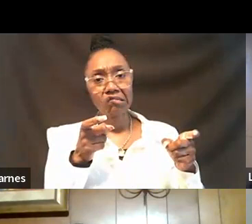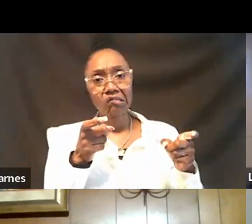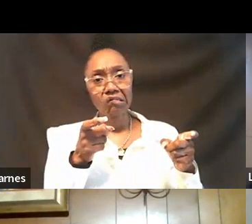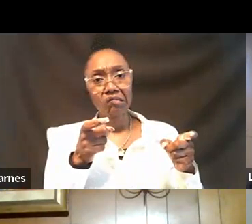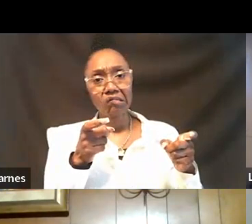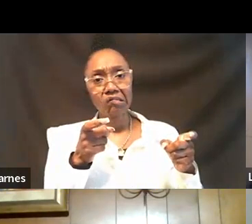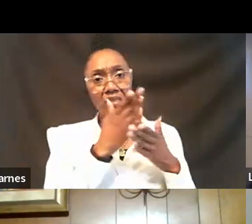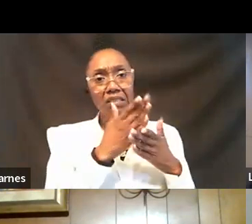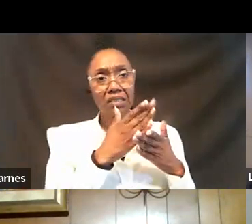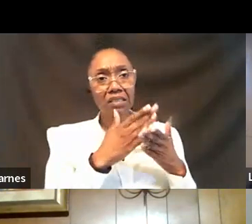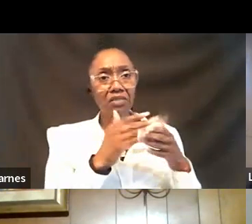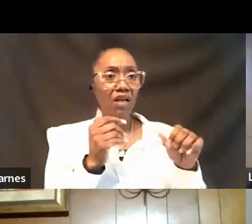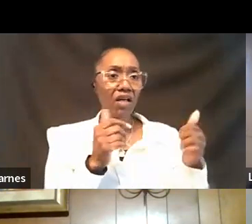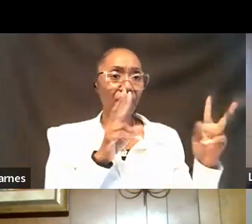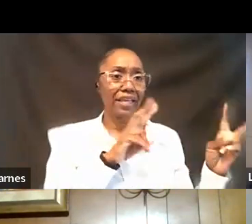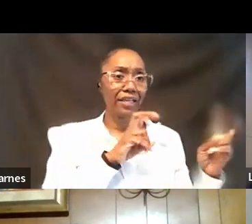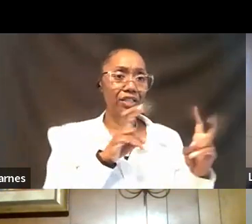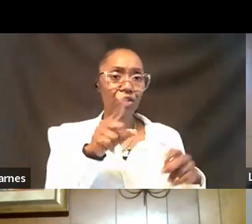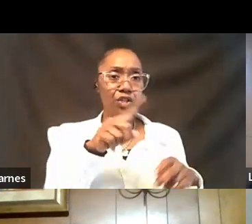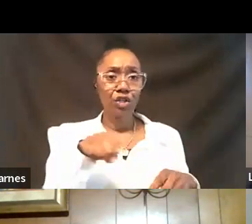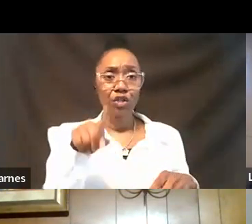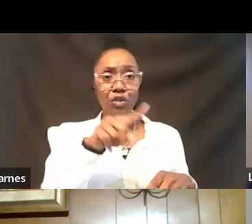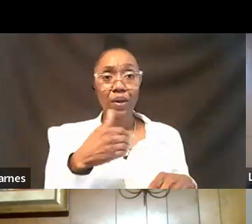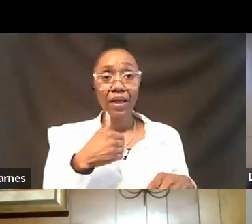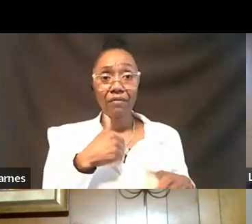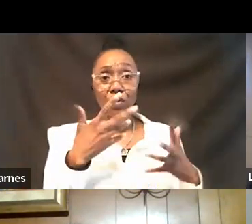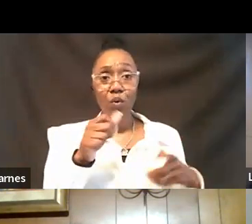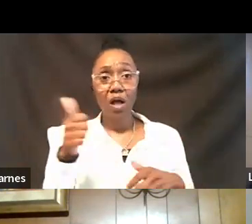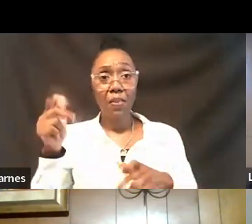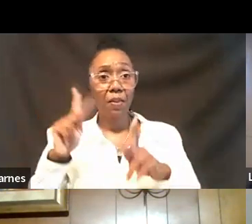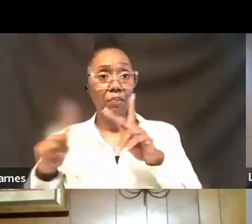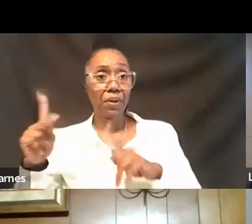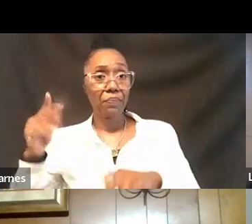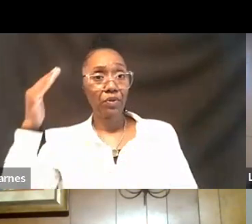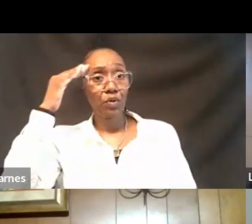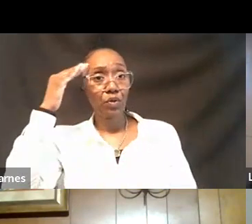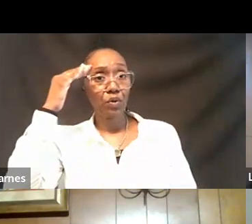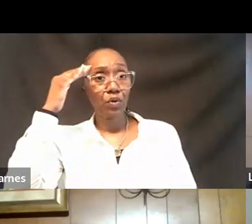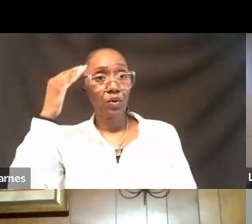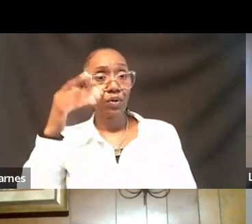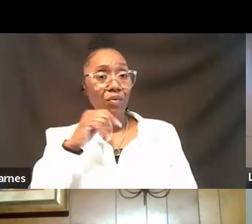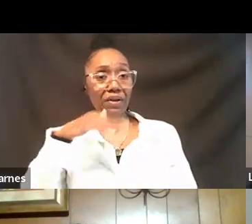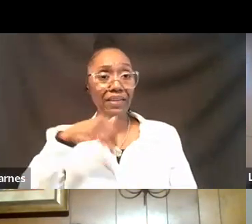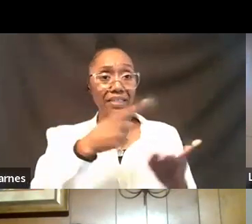Other issues that you have that. You would want other people to know. That we haven't gone over yet or is there anything?